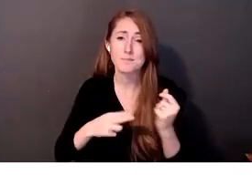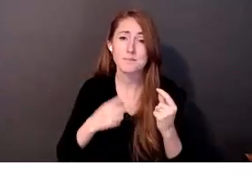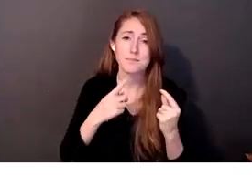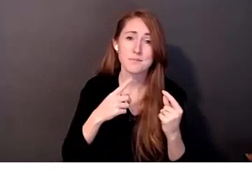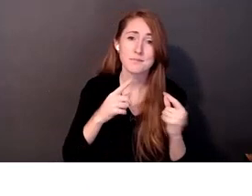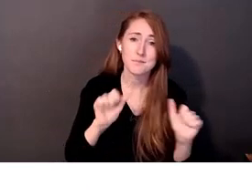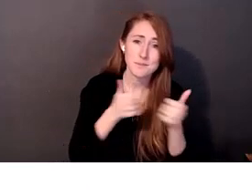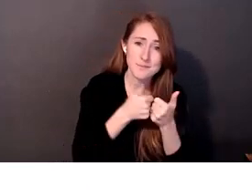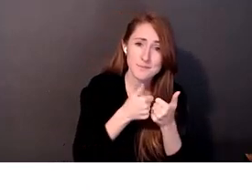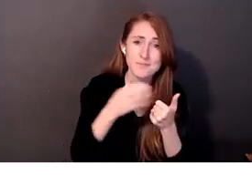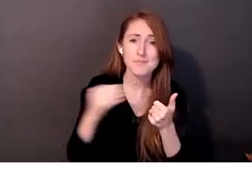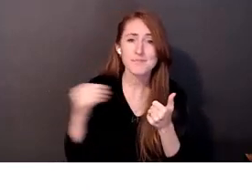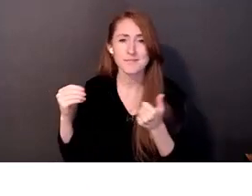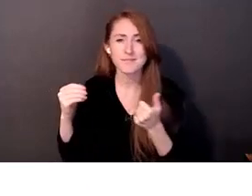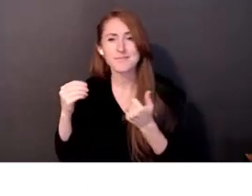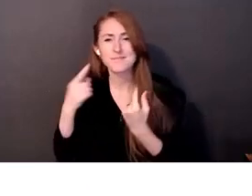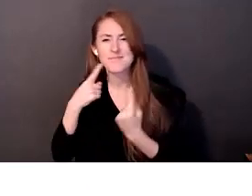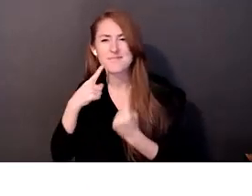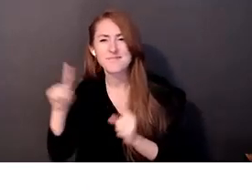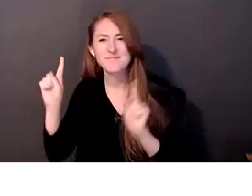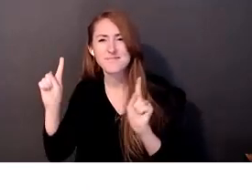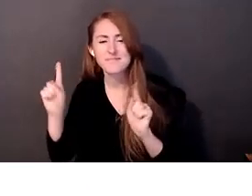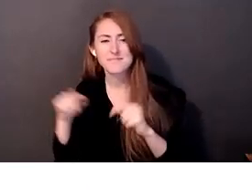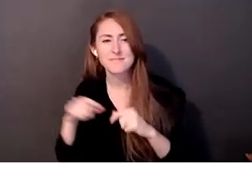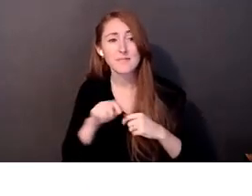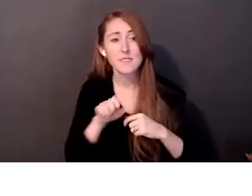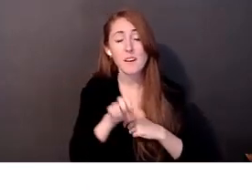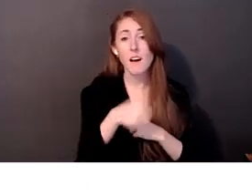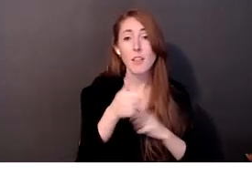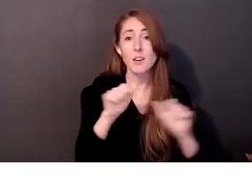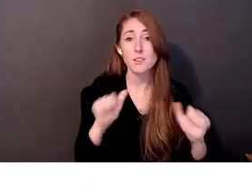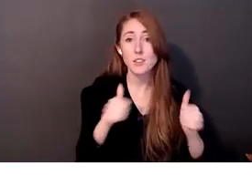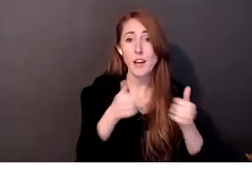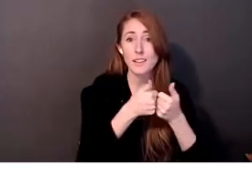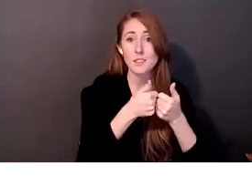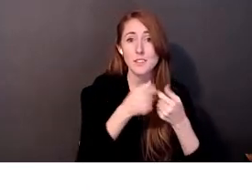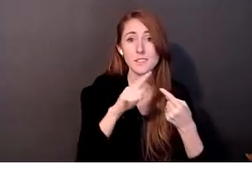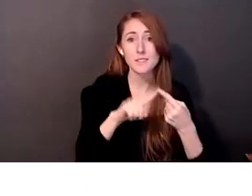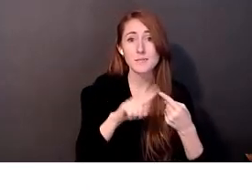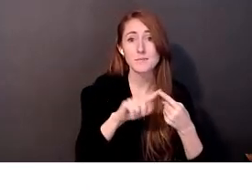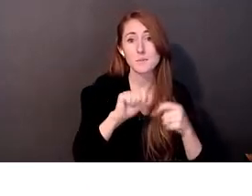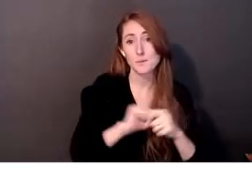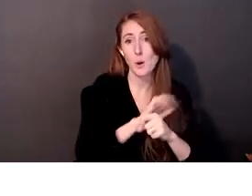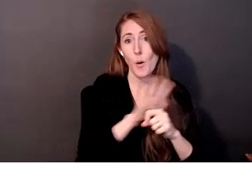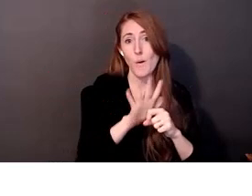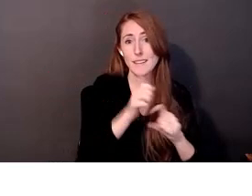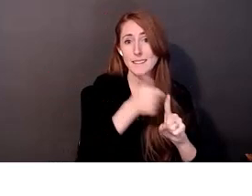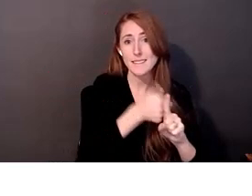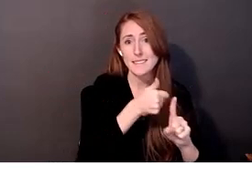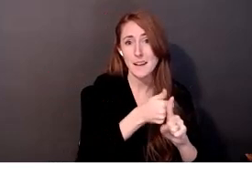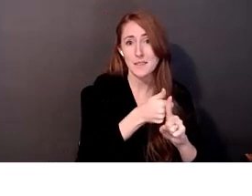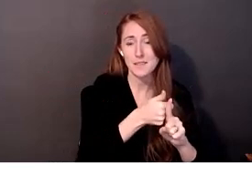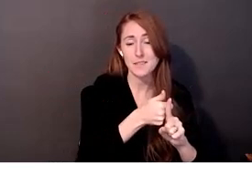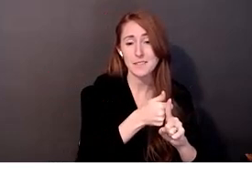Another challenge we had was the pandemic itself because it is mixed comments.